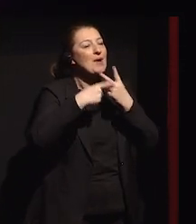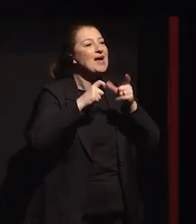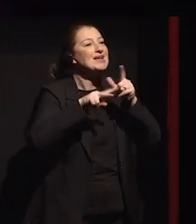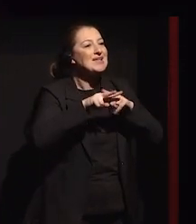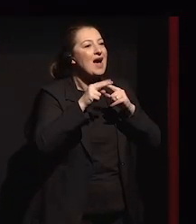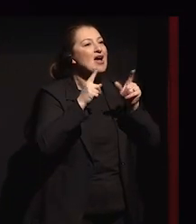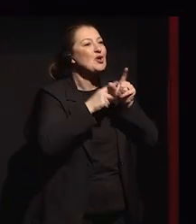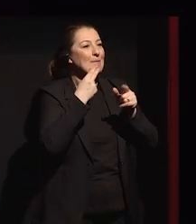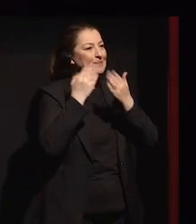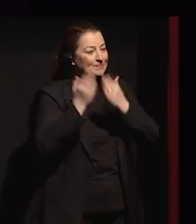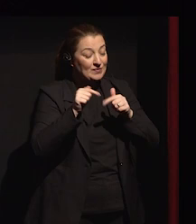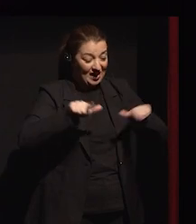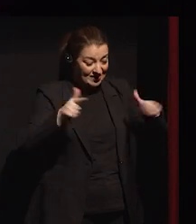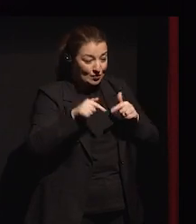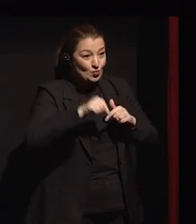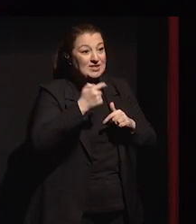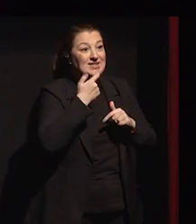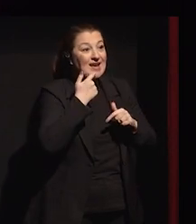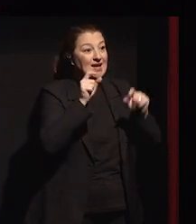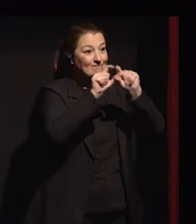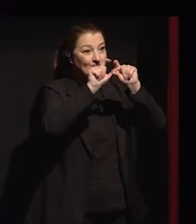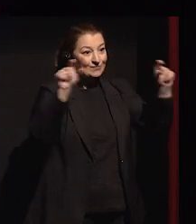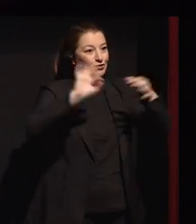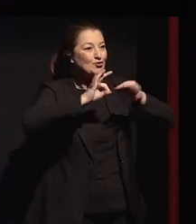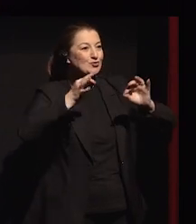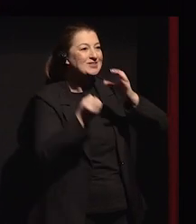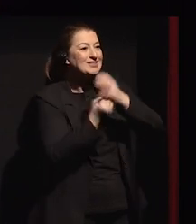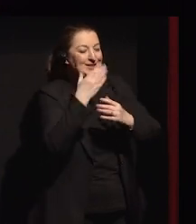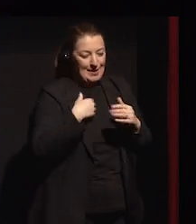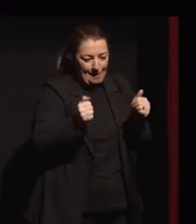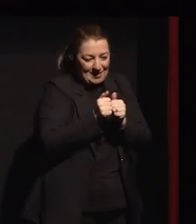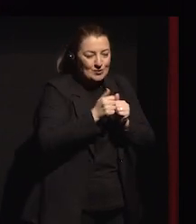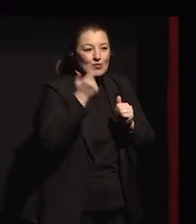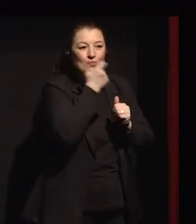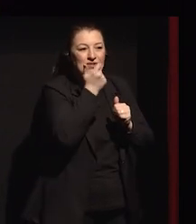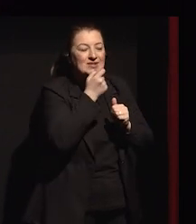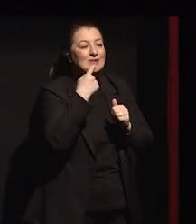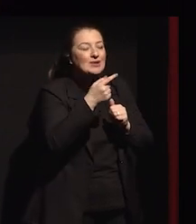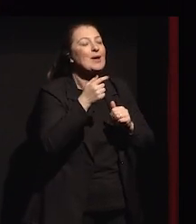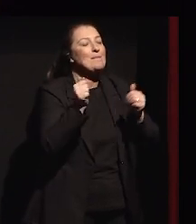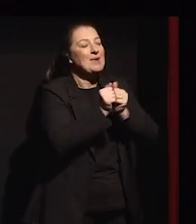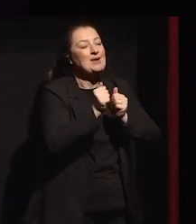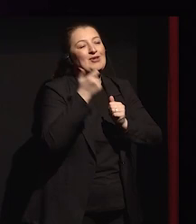Aanother name made possible the recent "We Sing Together" concert which will express the "We Are Together" motto of our festival,